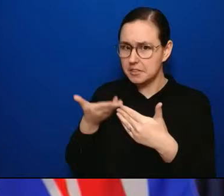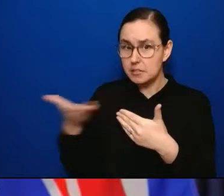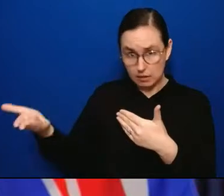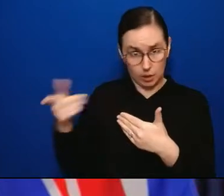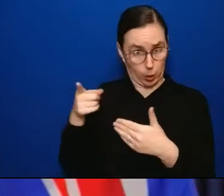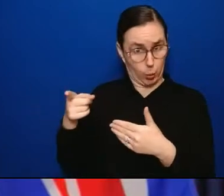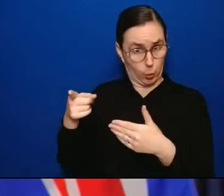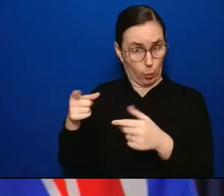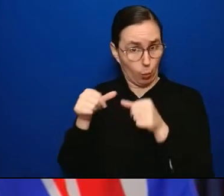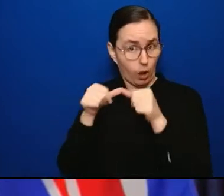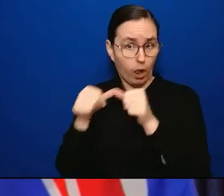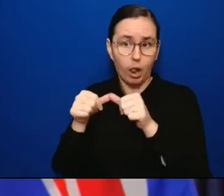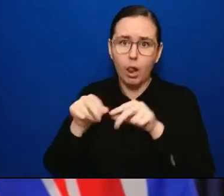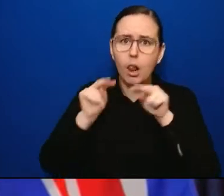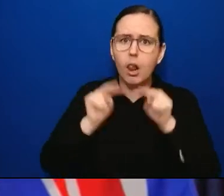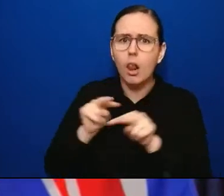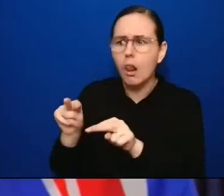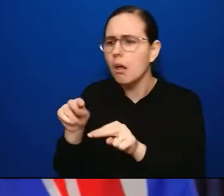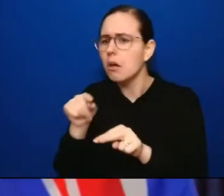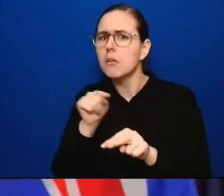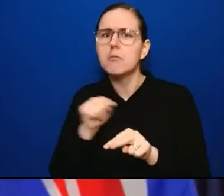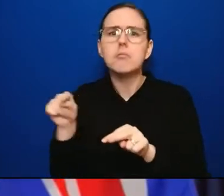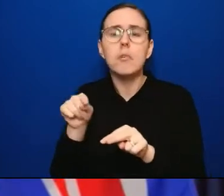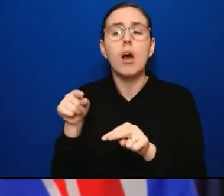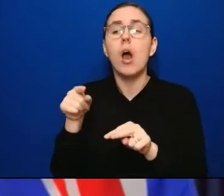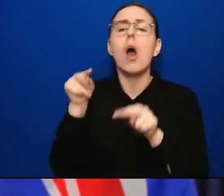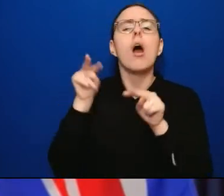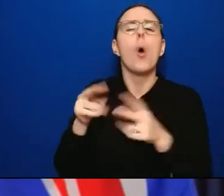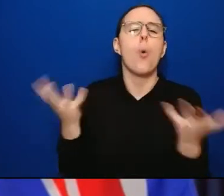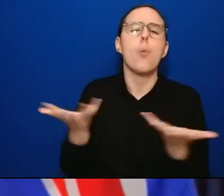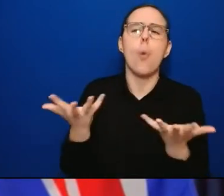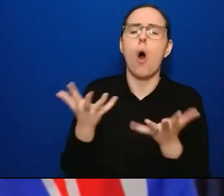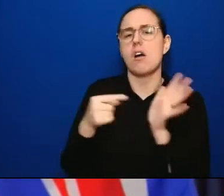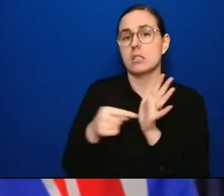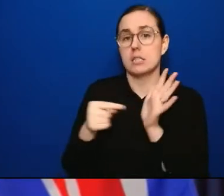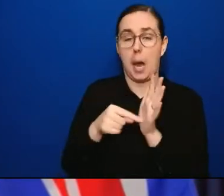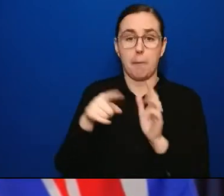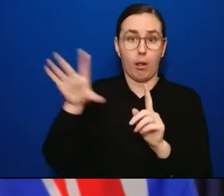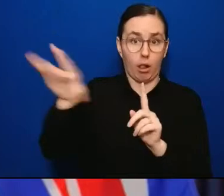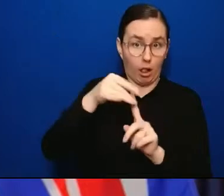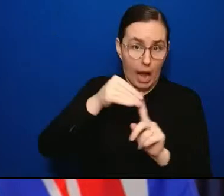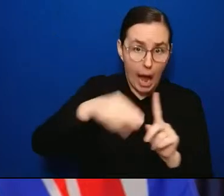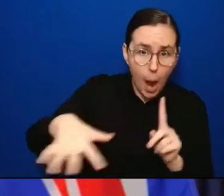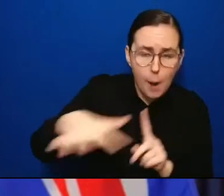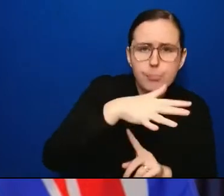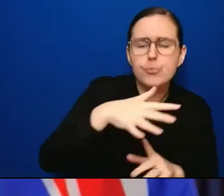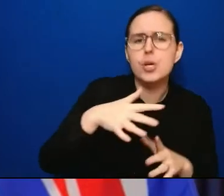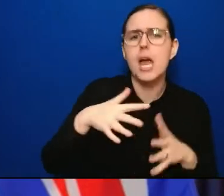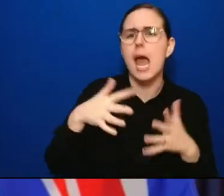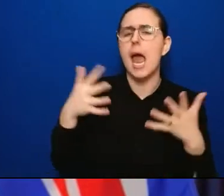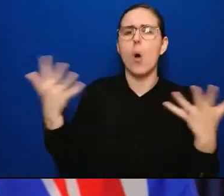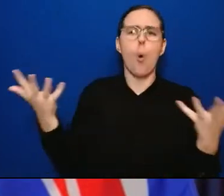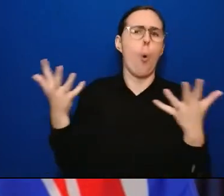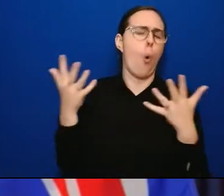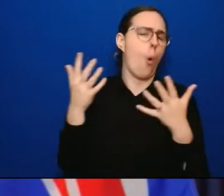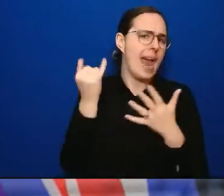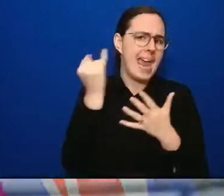surveillance systems food you put in place to, you know, accurately monitor any transmission in the community or